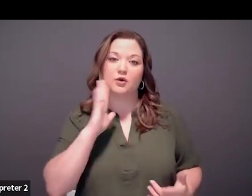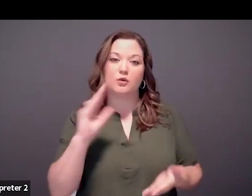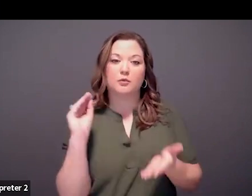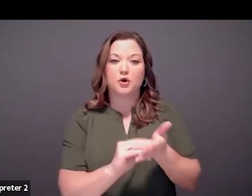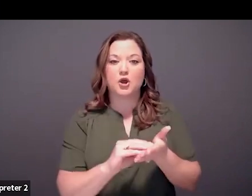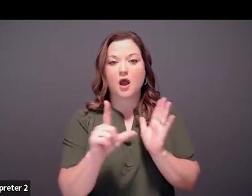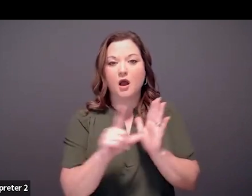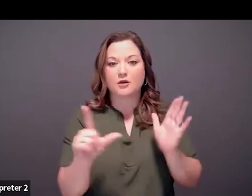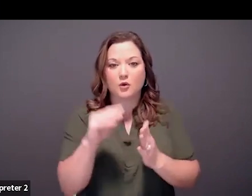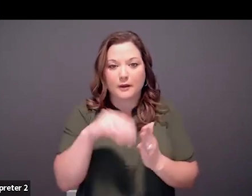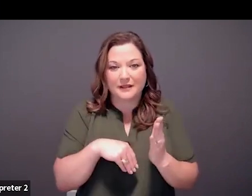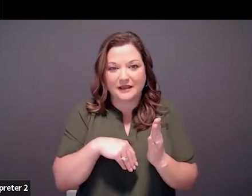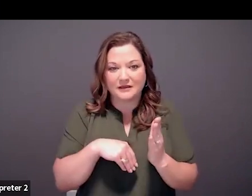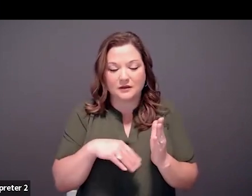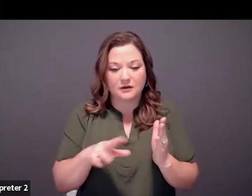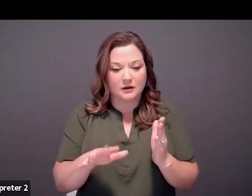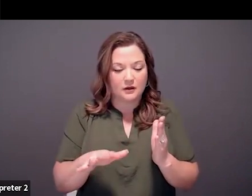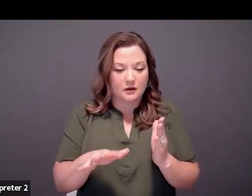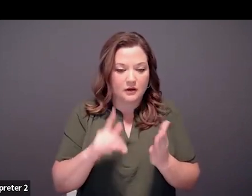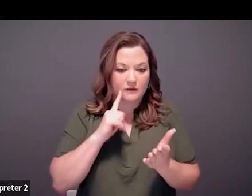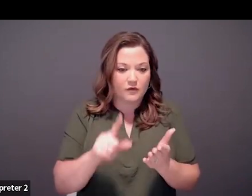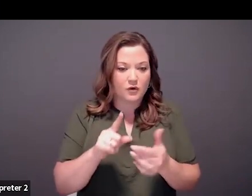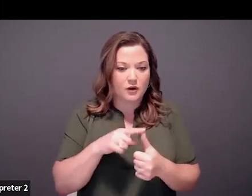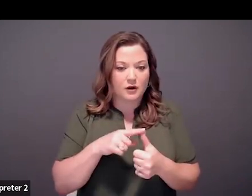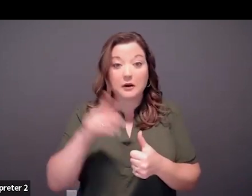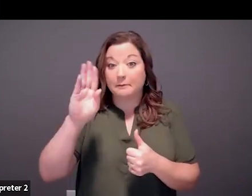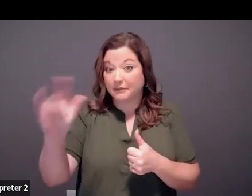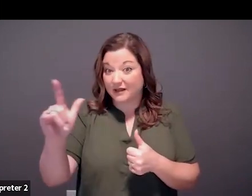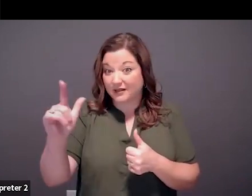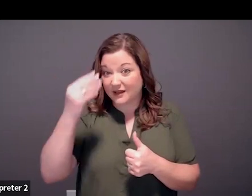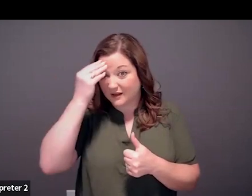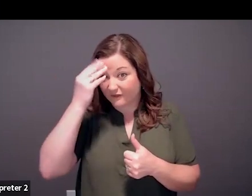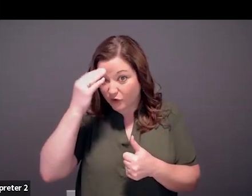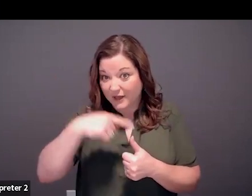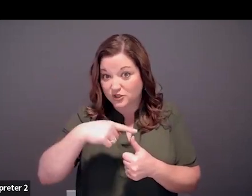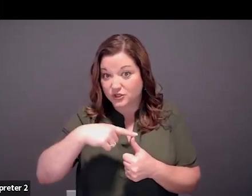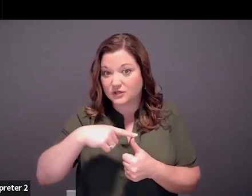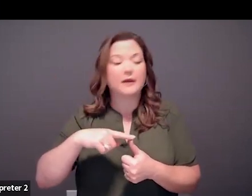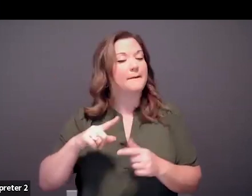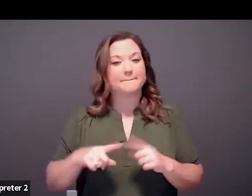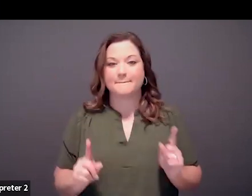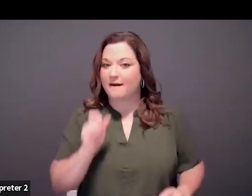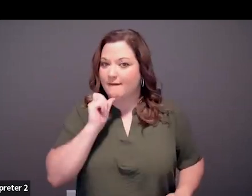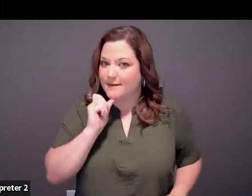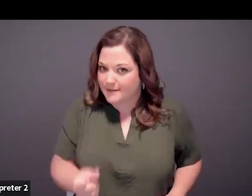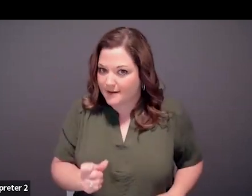on the billing information, but not necessarily on the shipping information.